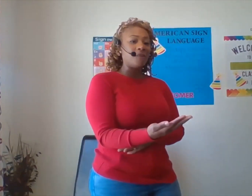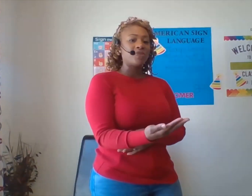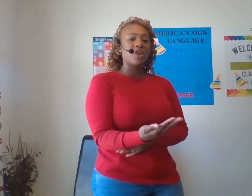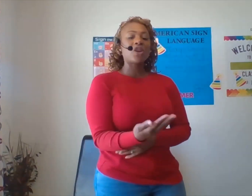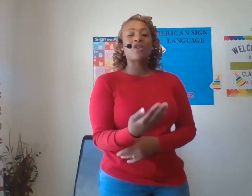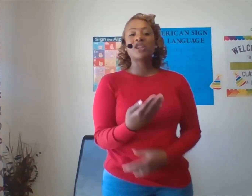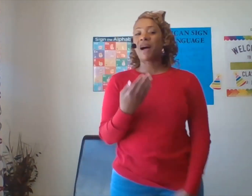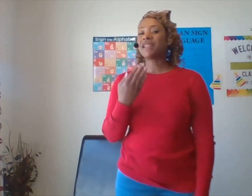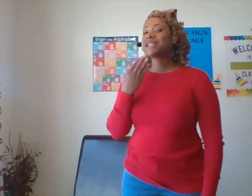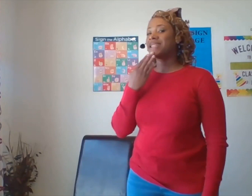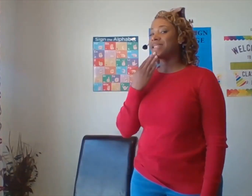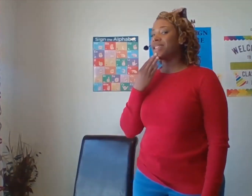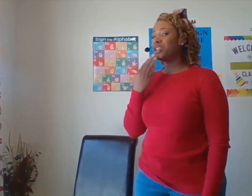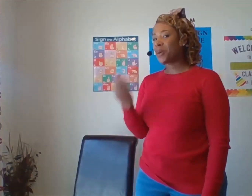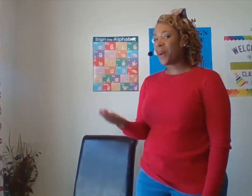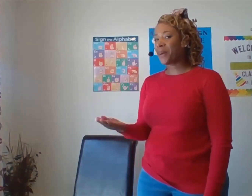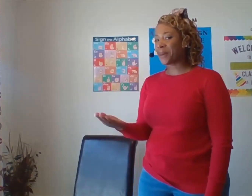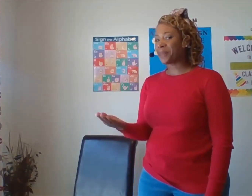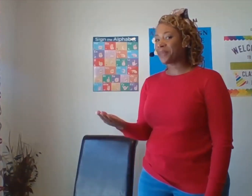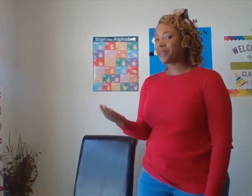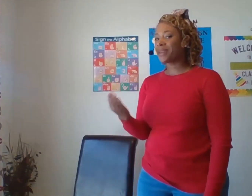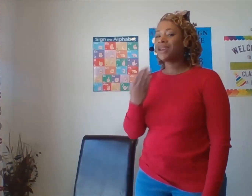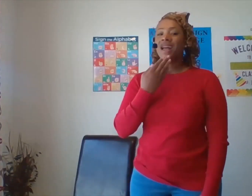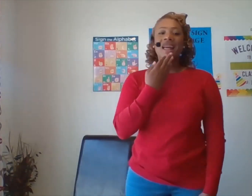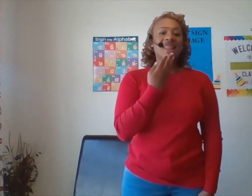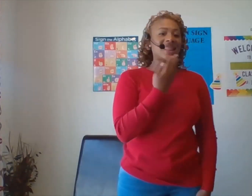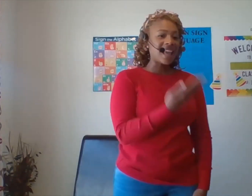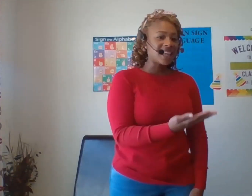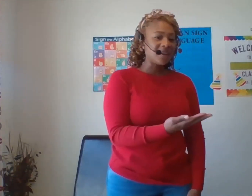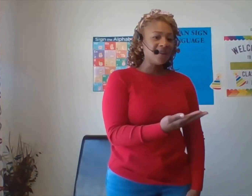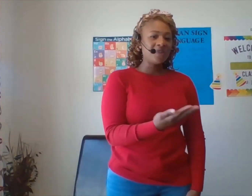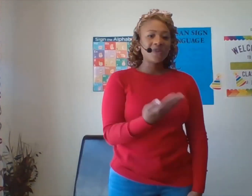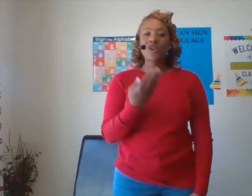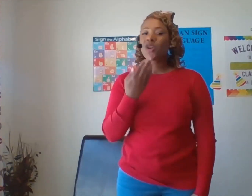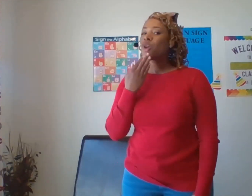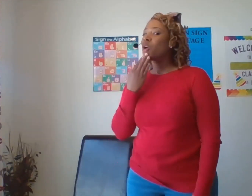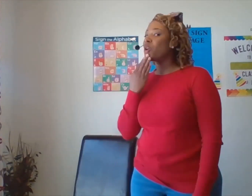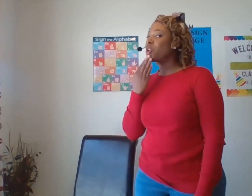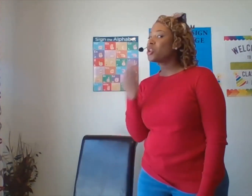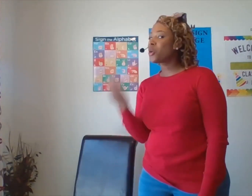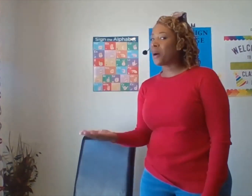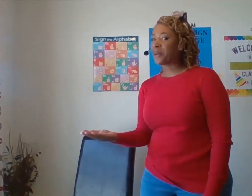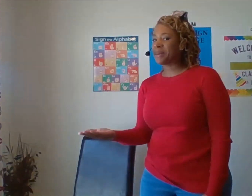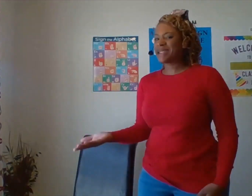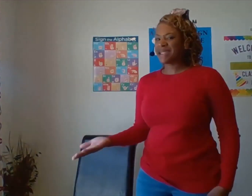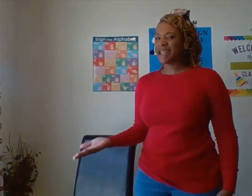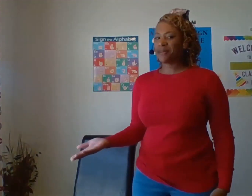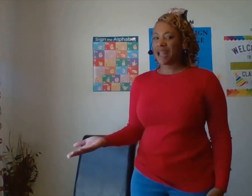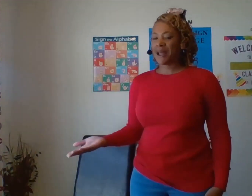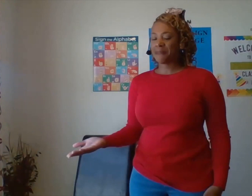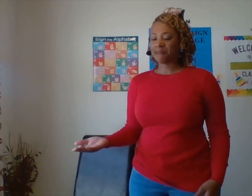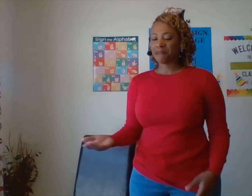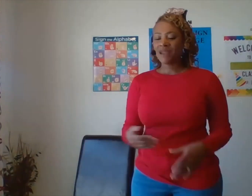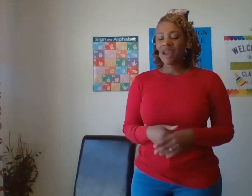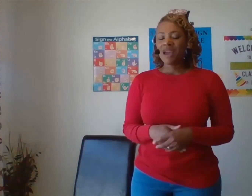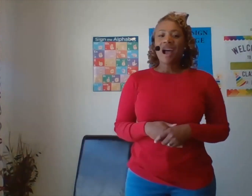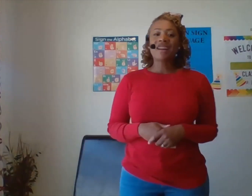your responses you're welcome thank you you're welcome it's the same time our